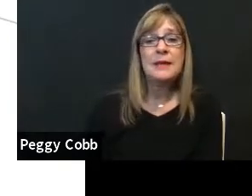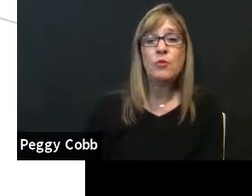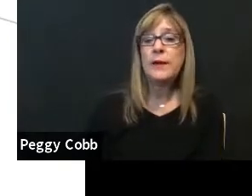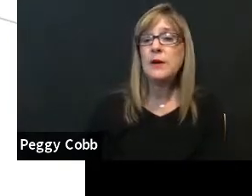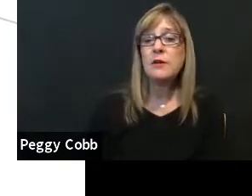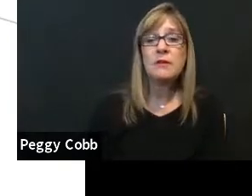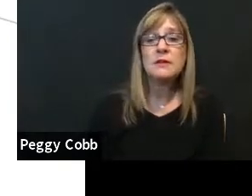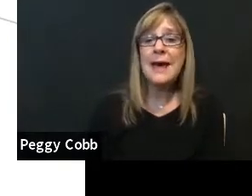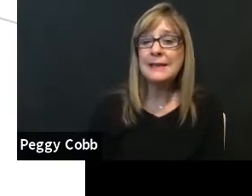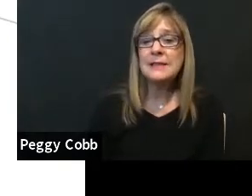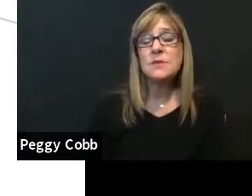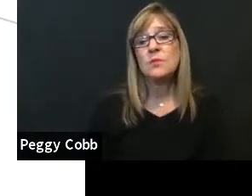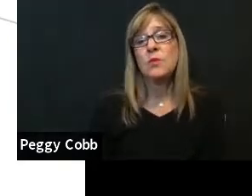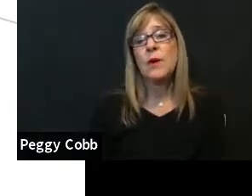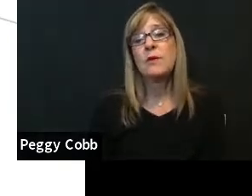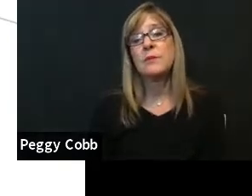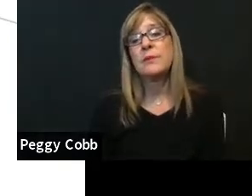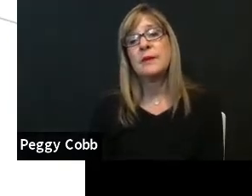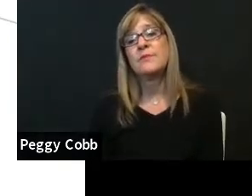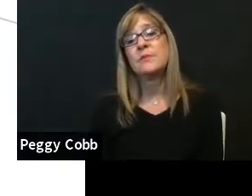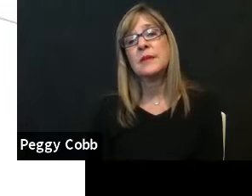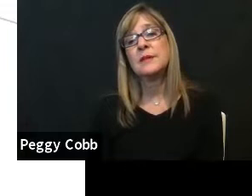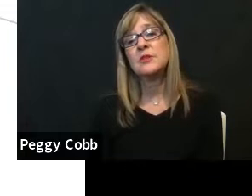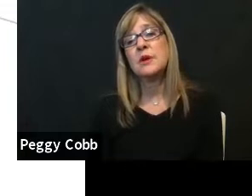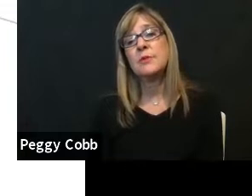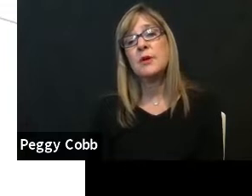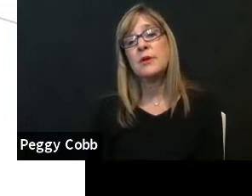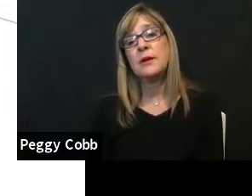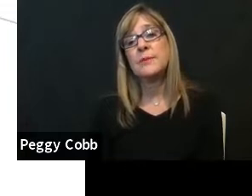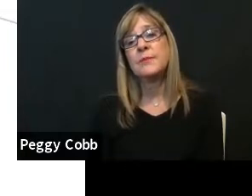and we are gladly to welcome them into our program.